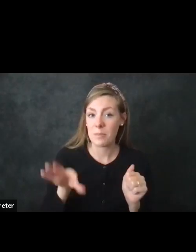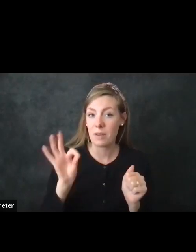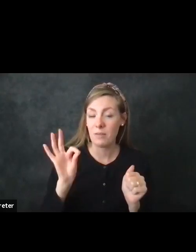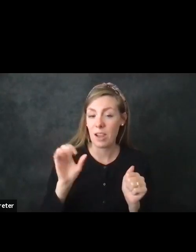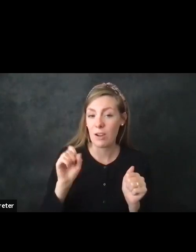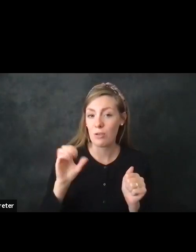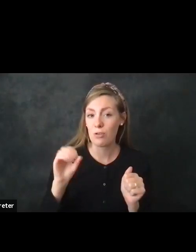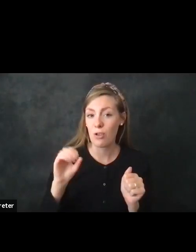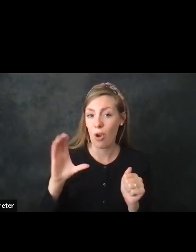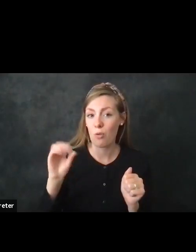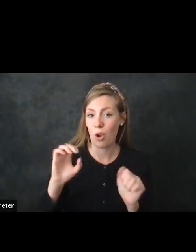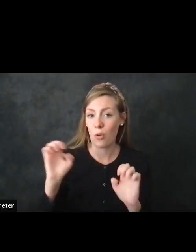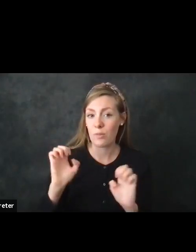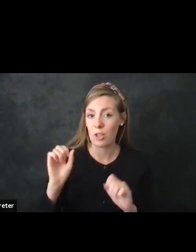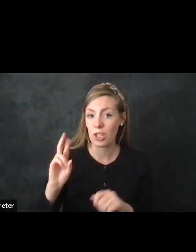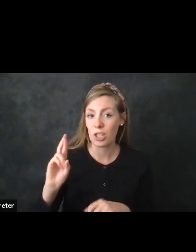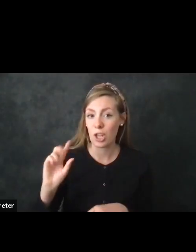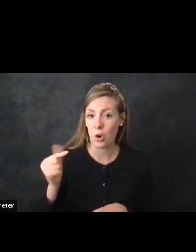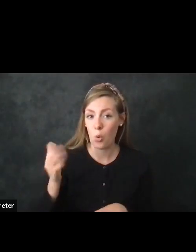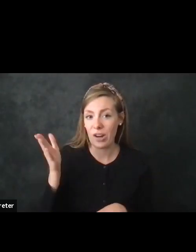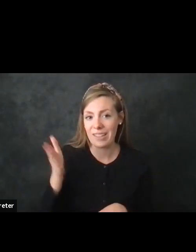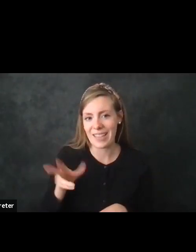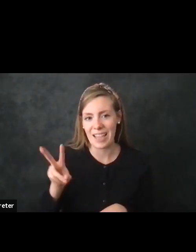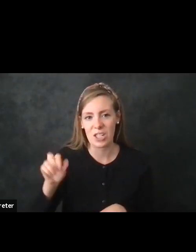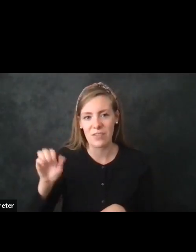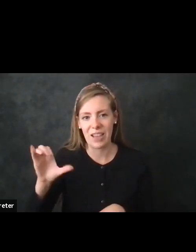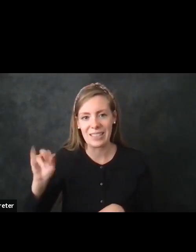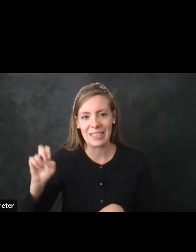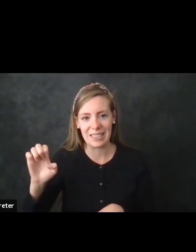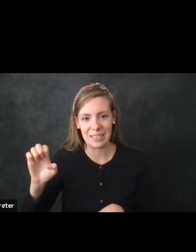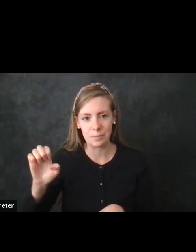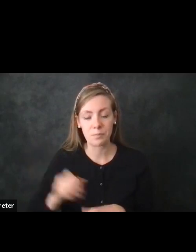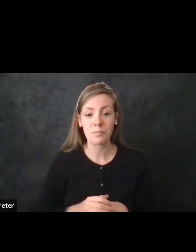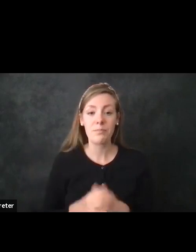Emergency. Org vaccine Now I'd like to turn it over to Dr.